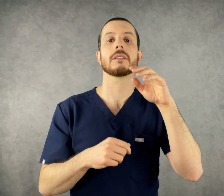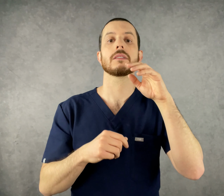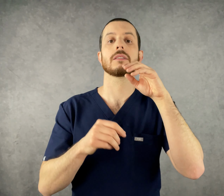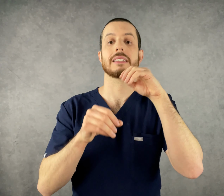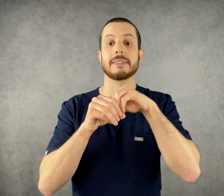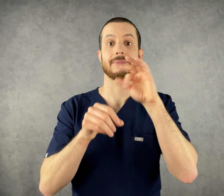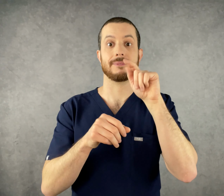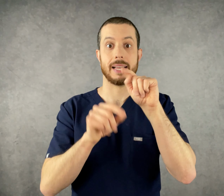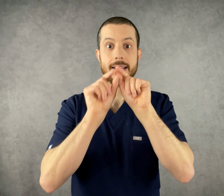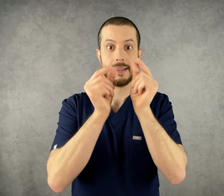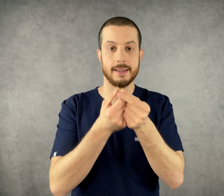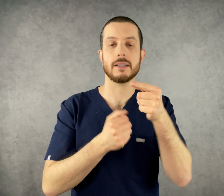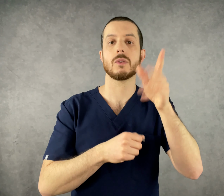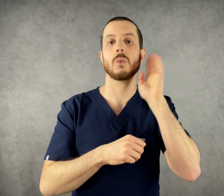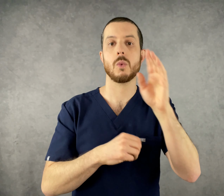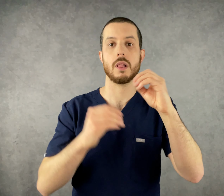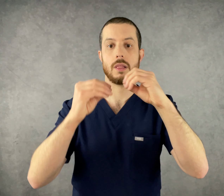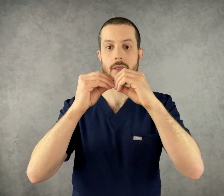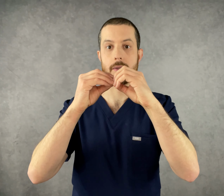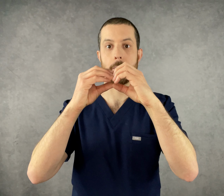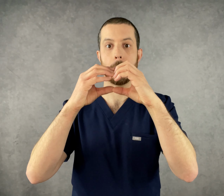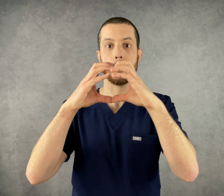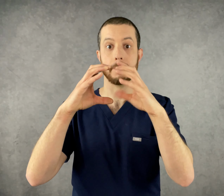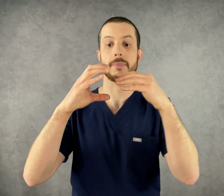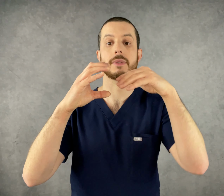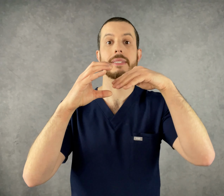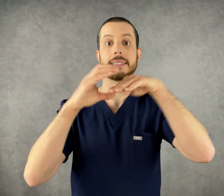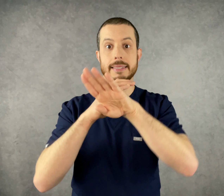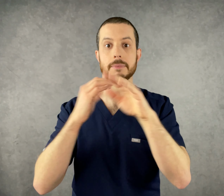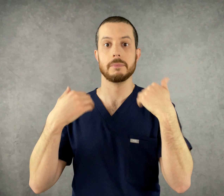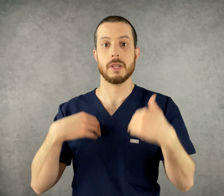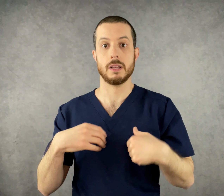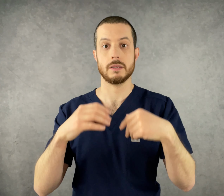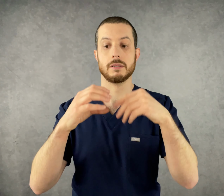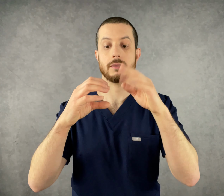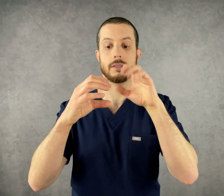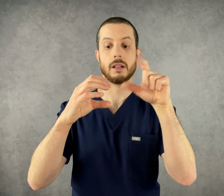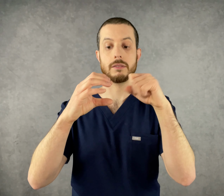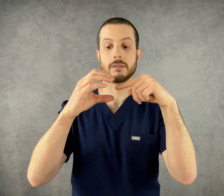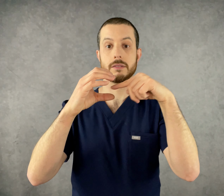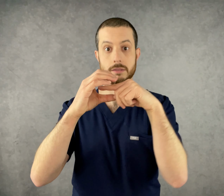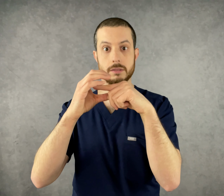So, the fat bubble fuses with the cell, and mRNA enters the cell.